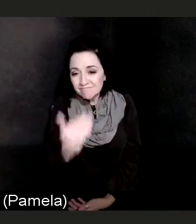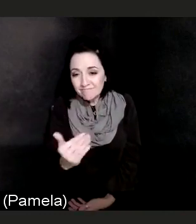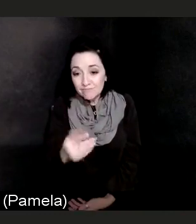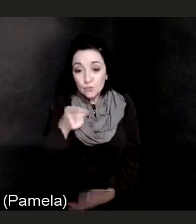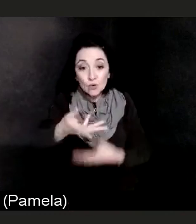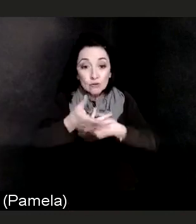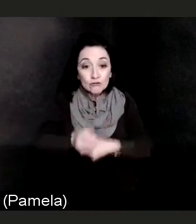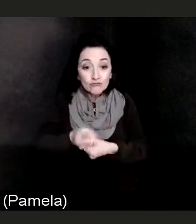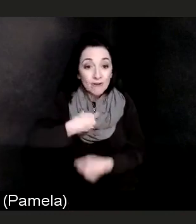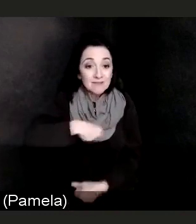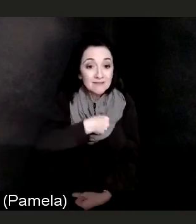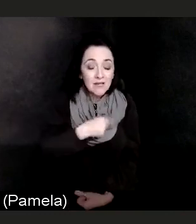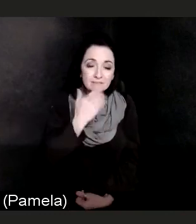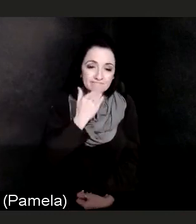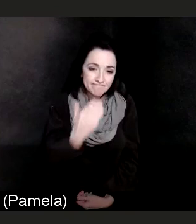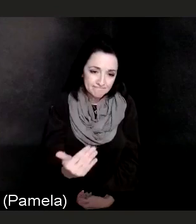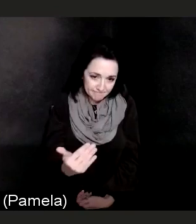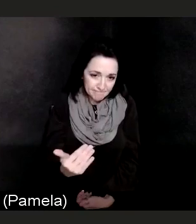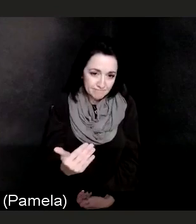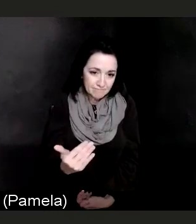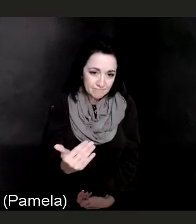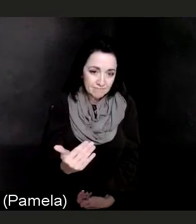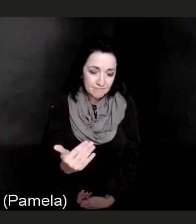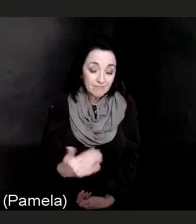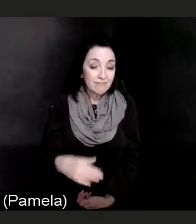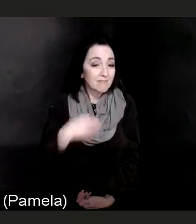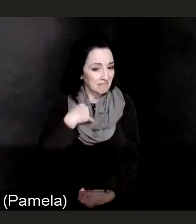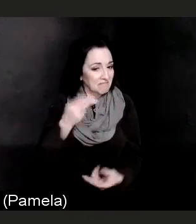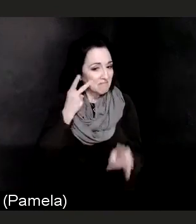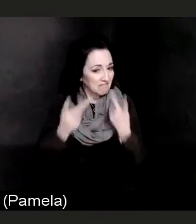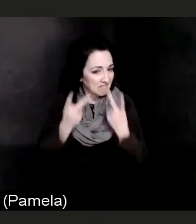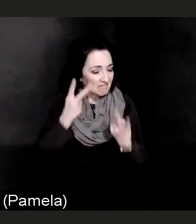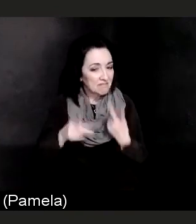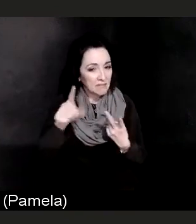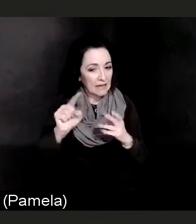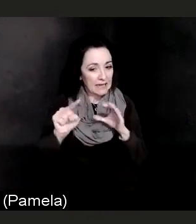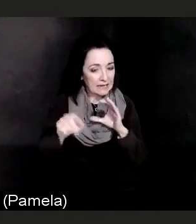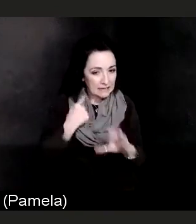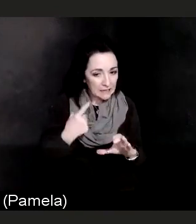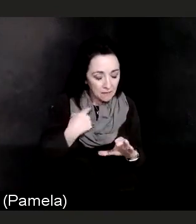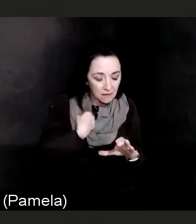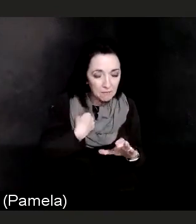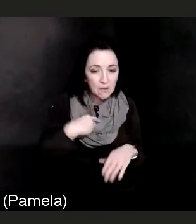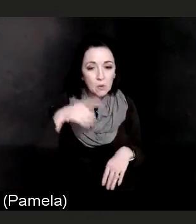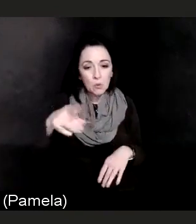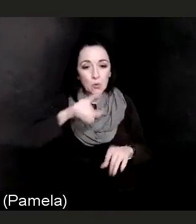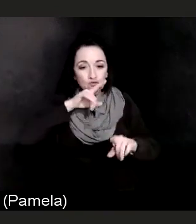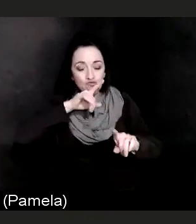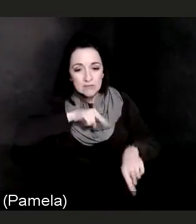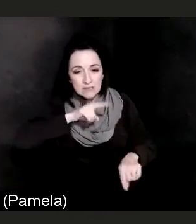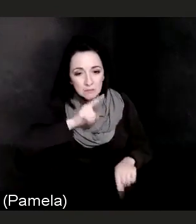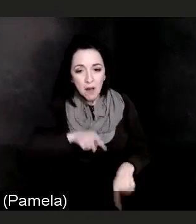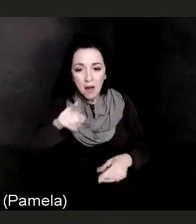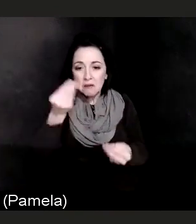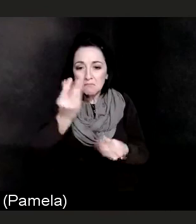always responding and emailing me as well as my colleagues on how we could be doing things better,